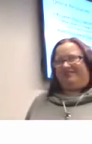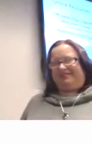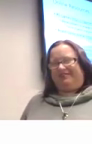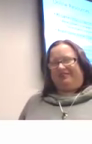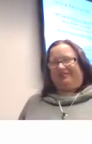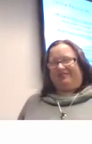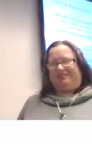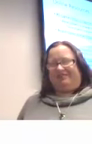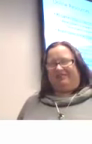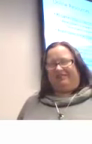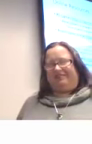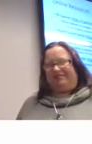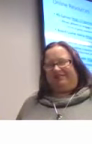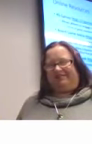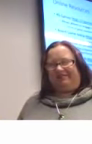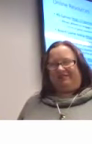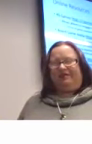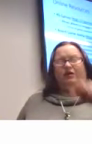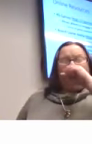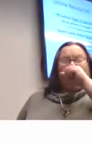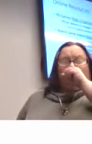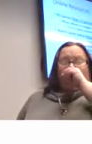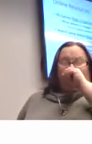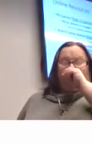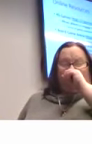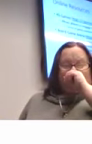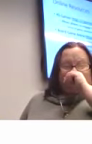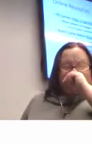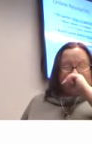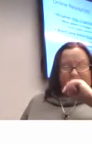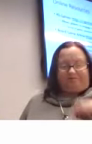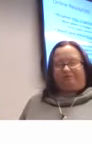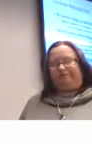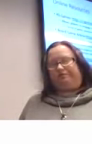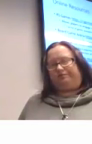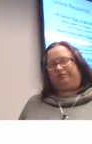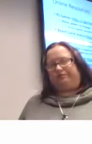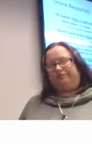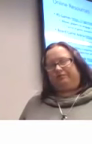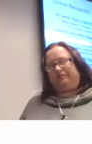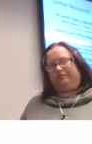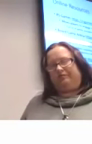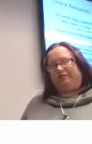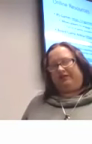RS games, this is the one that works with folks who are visual impaired or blind allows people to play according to their abilities.